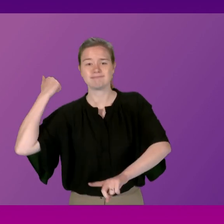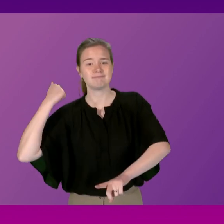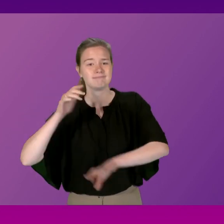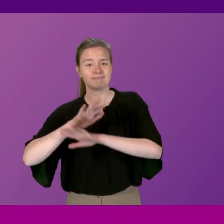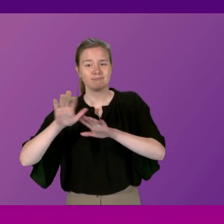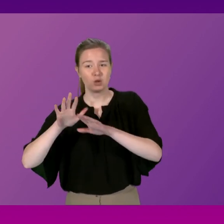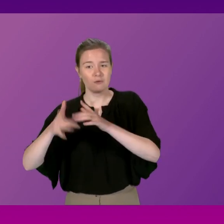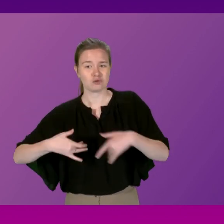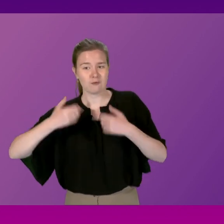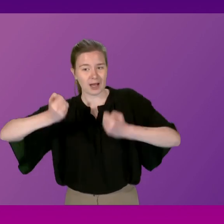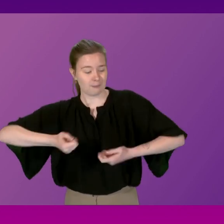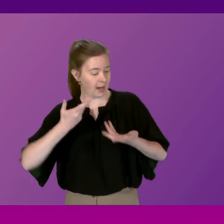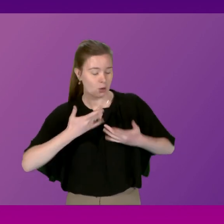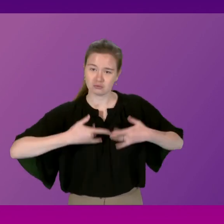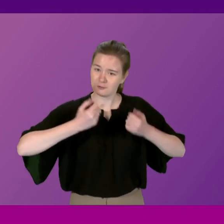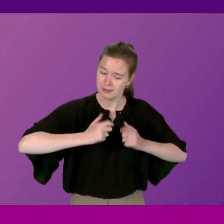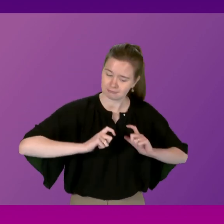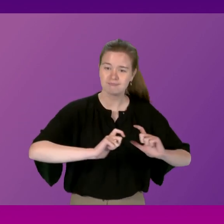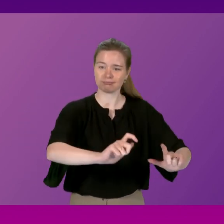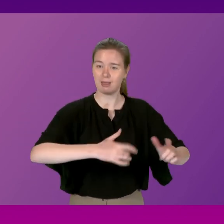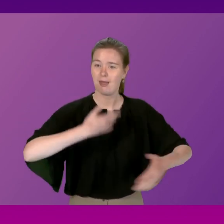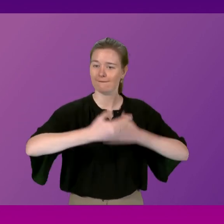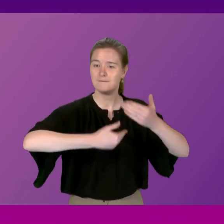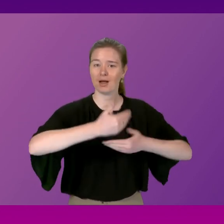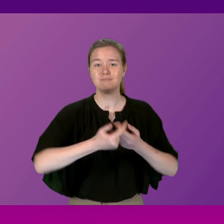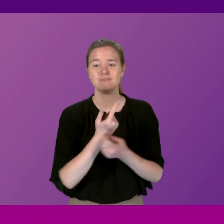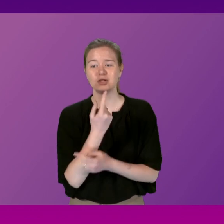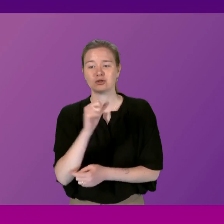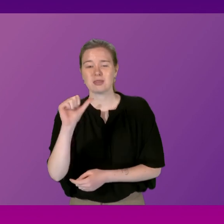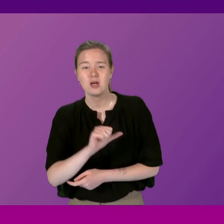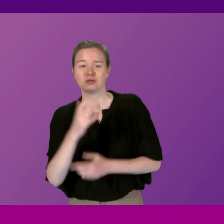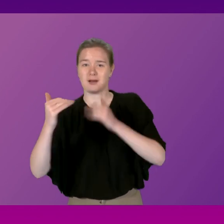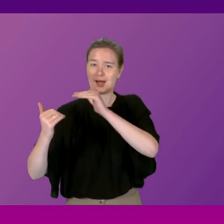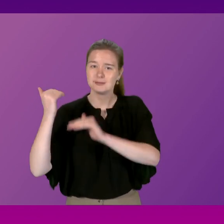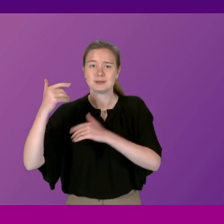have made it a few generations ago, but have; hundreds of thousands of adults who have suffered